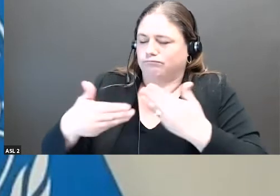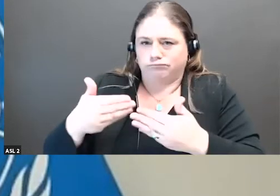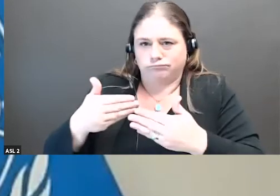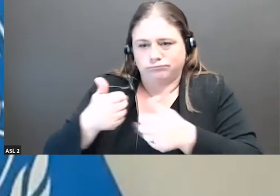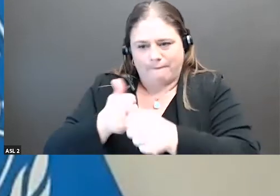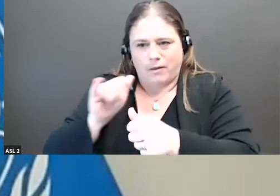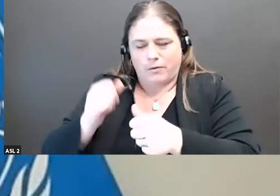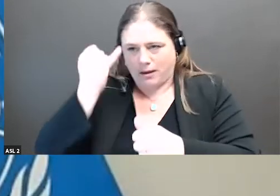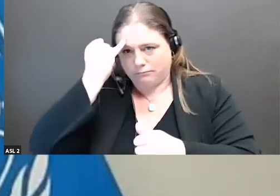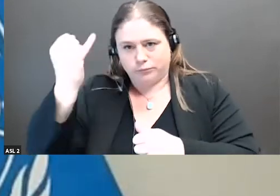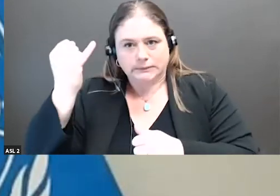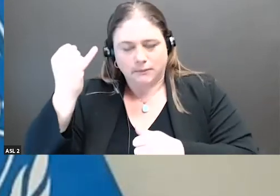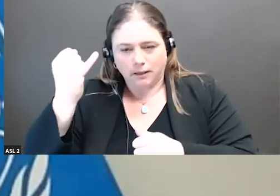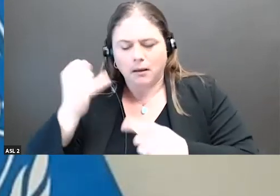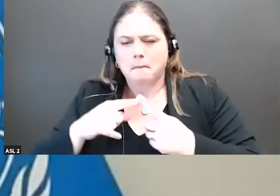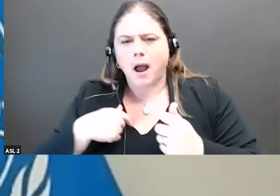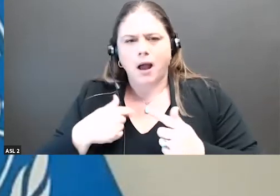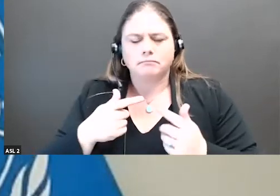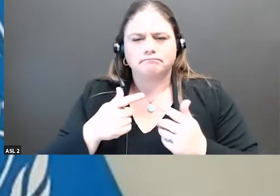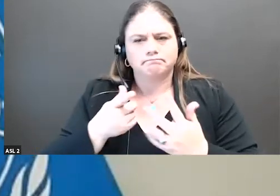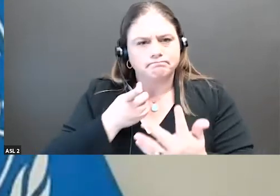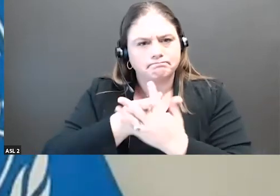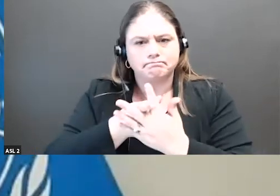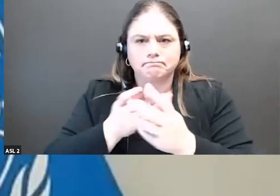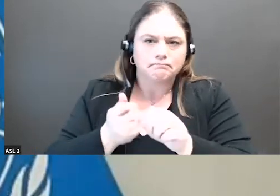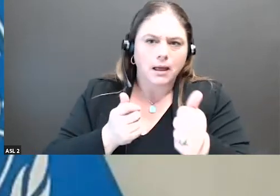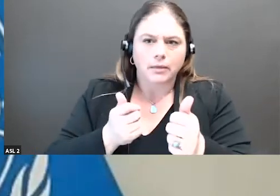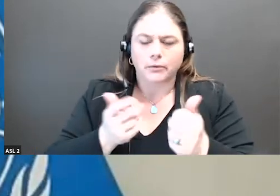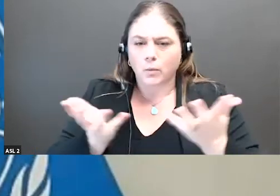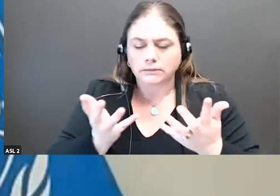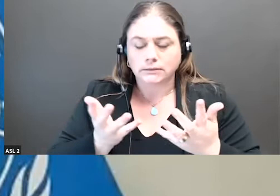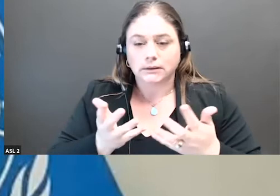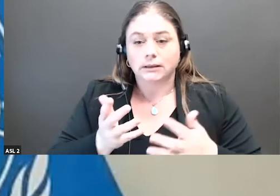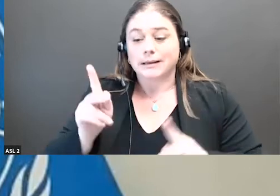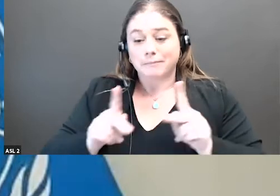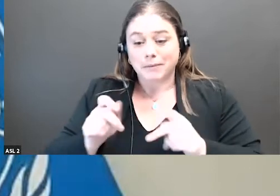others who might be listening as well, and that is listen to the voices of persons with disabilities,